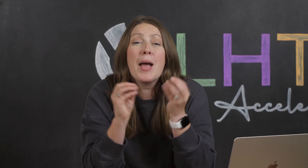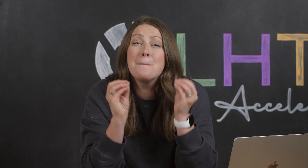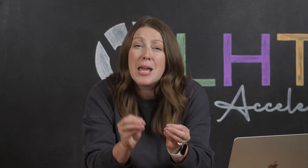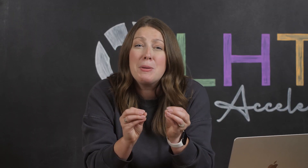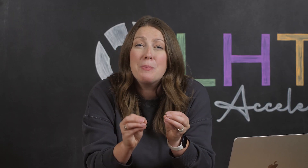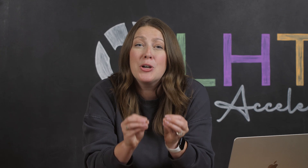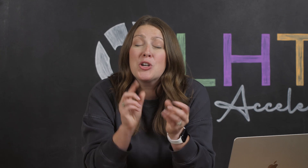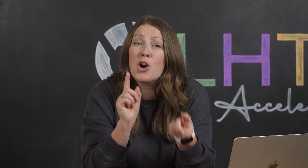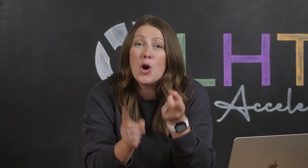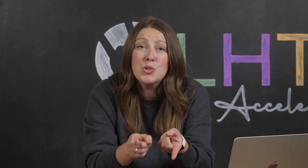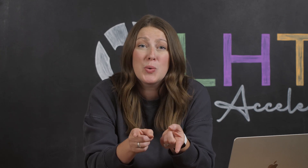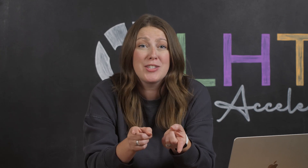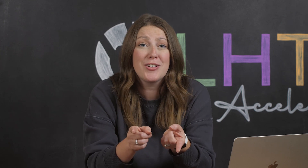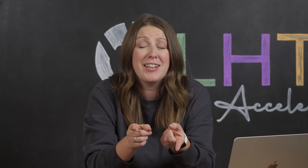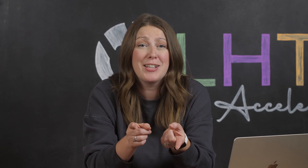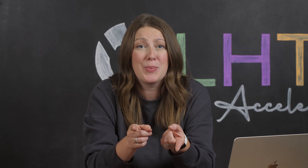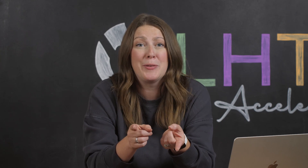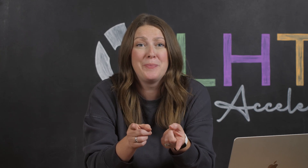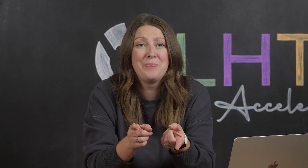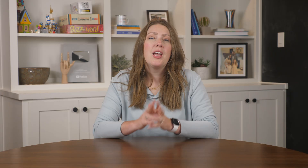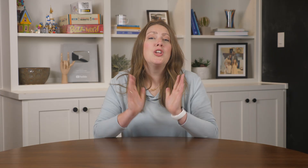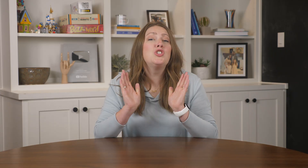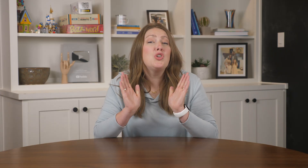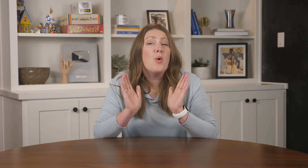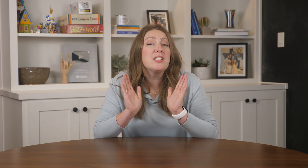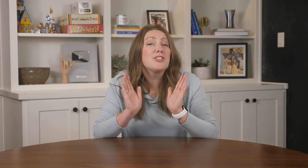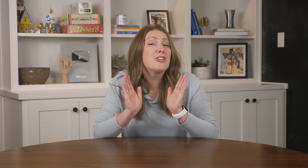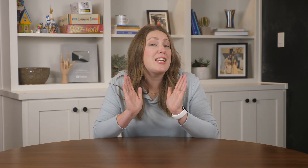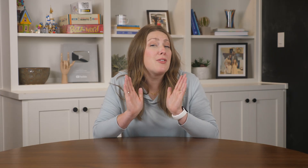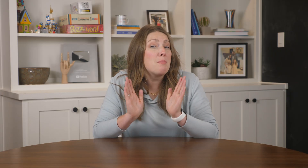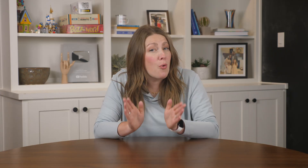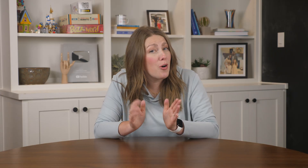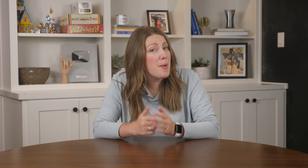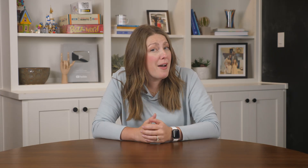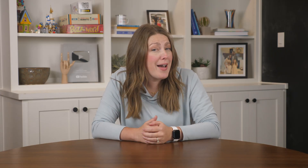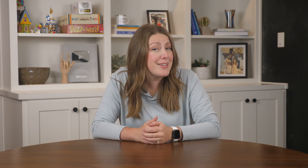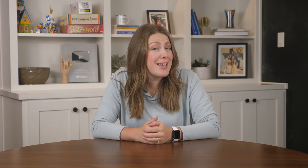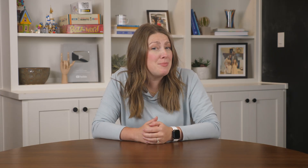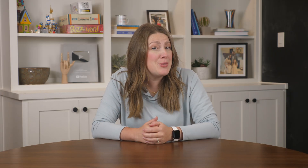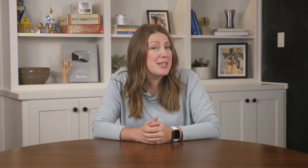and maybe put your own twist on it as well. Do you want to learn even more about how to sign music?